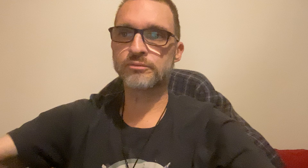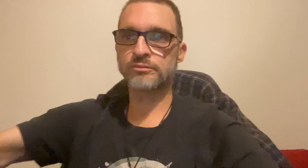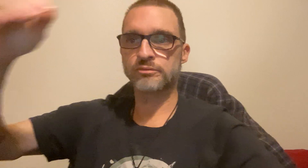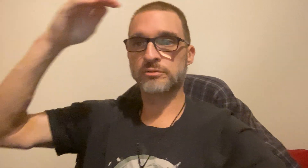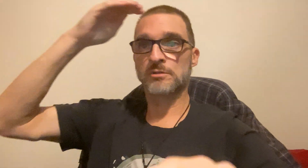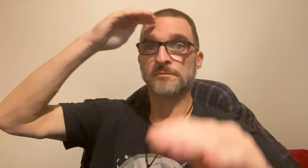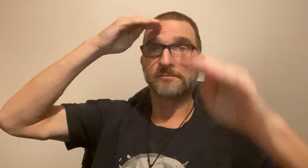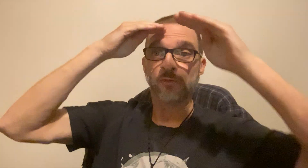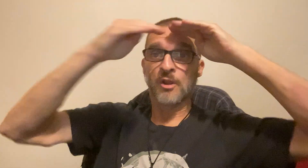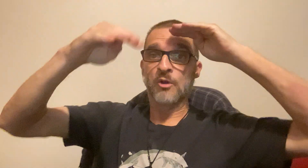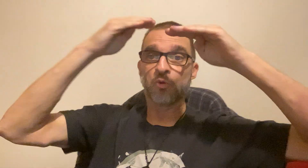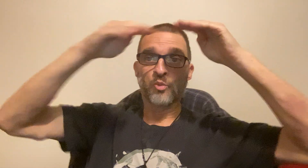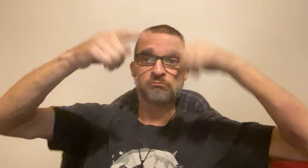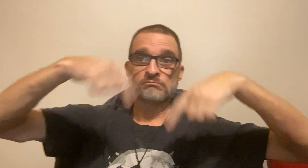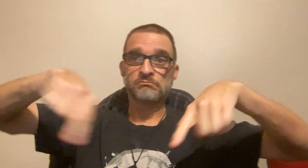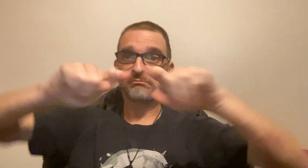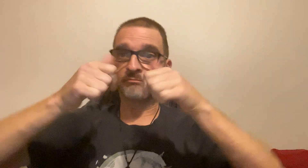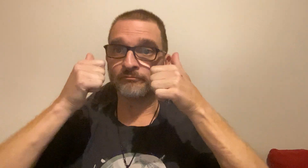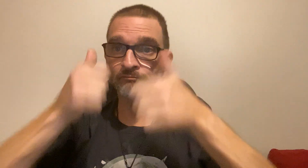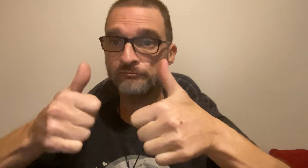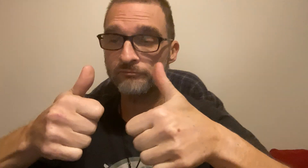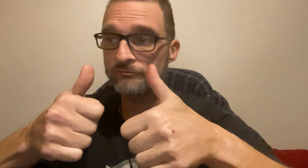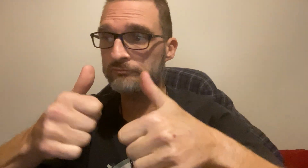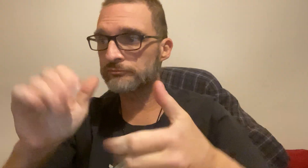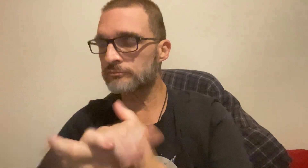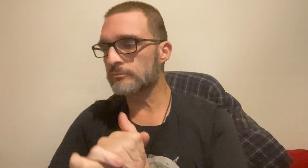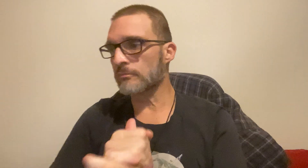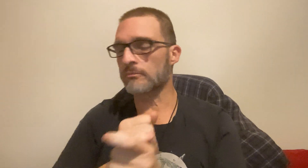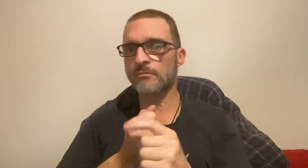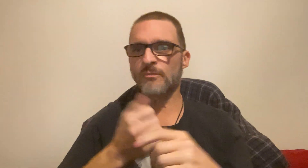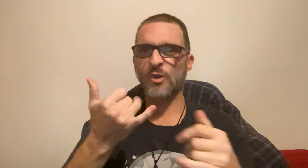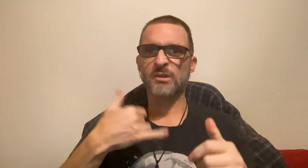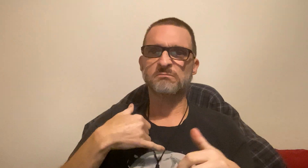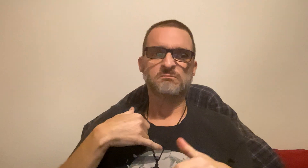Hello everyone. You all good?